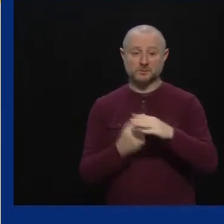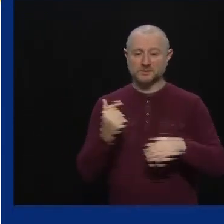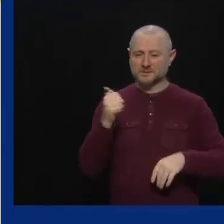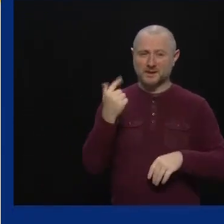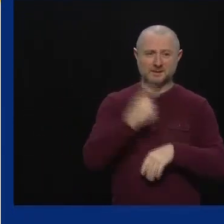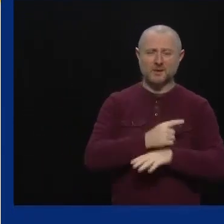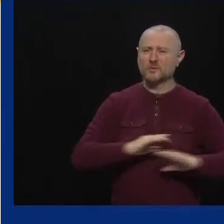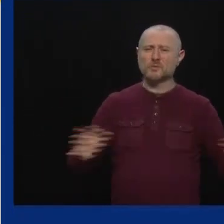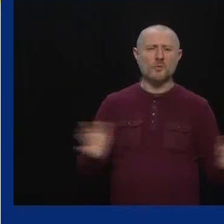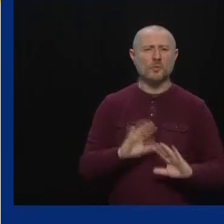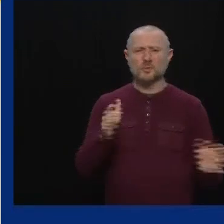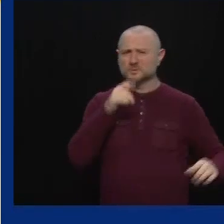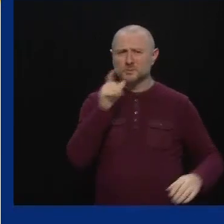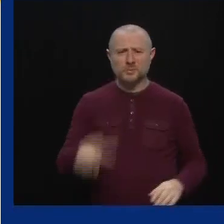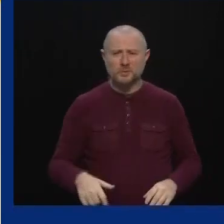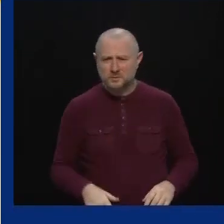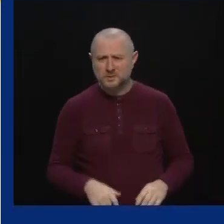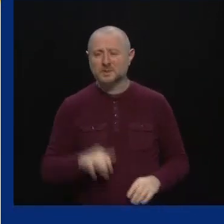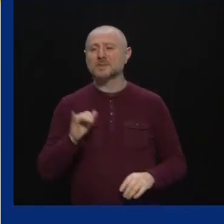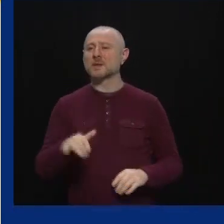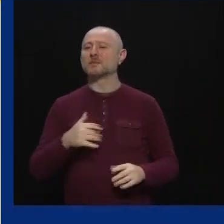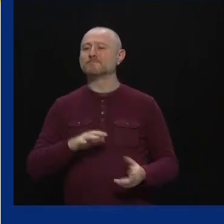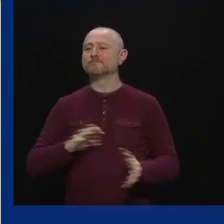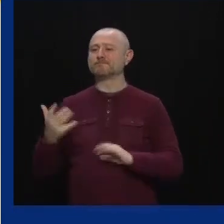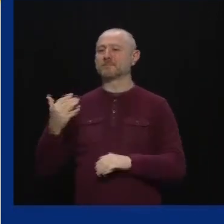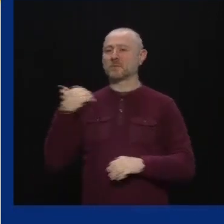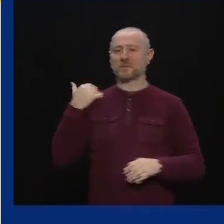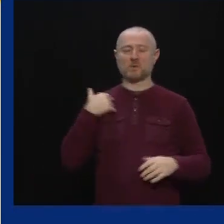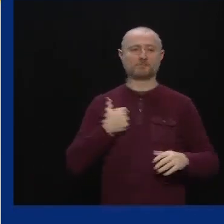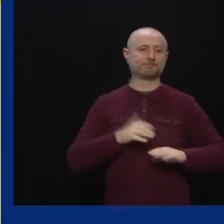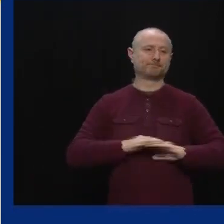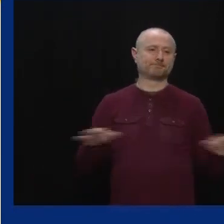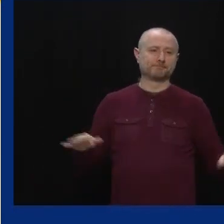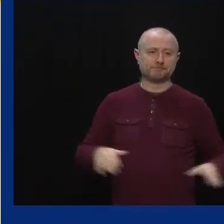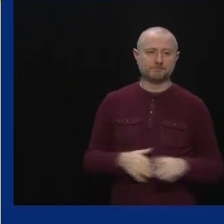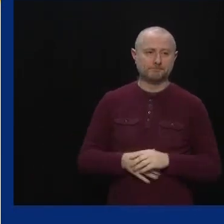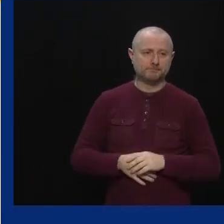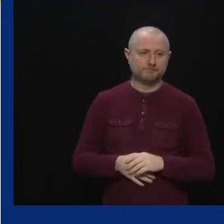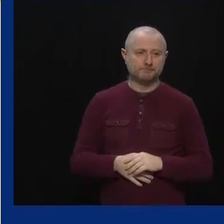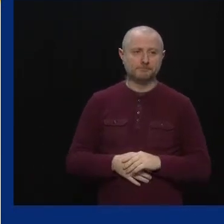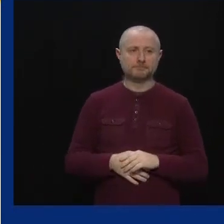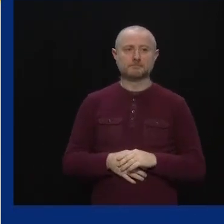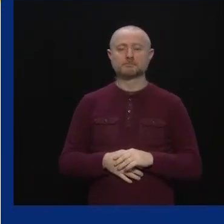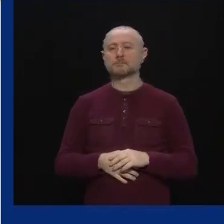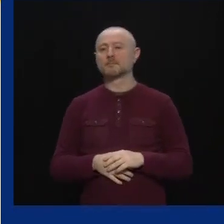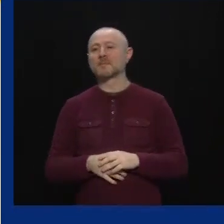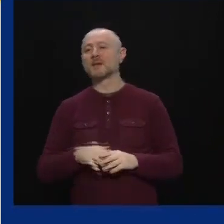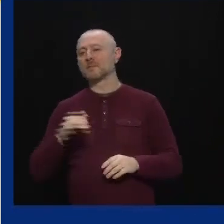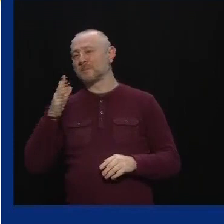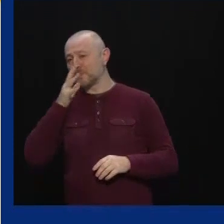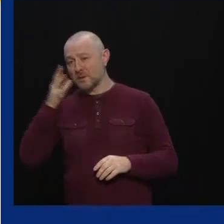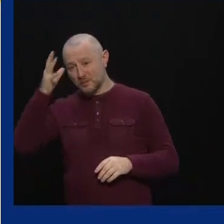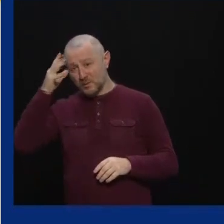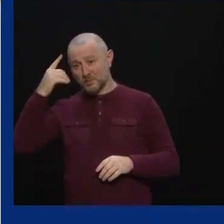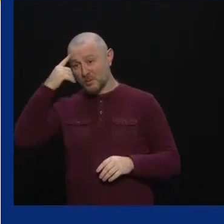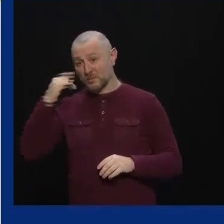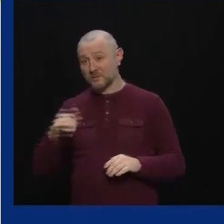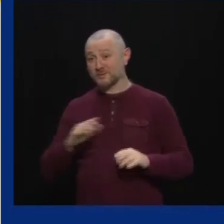SO, IF SOMEONE IN THE CLASS TESTS POSITIVE, THEY DON'T ALL HAVE TO QUARANTINE FOR TEN DAYS, DISRUPTING ALL OF THEM, WHICH